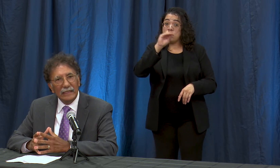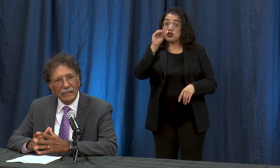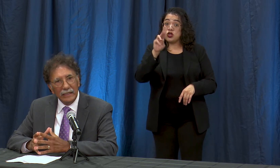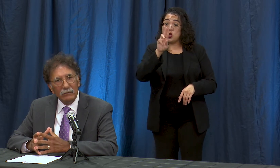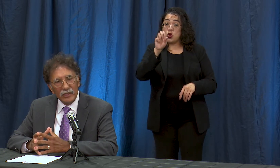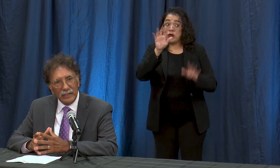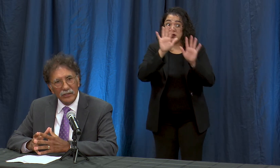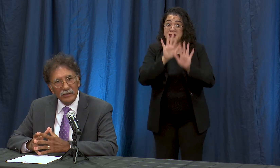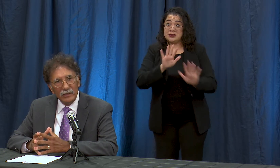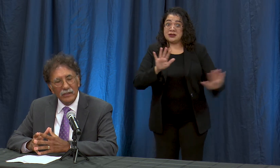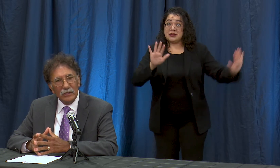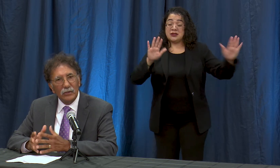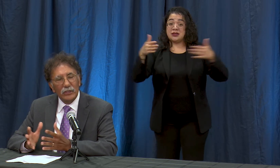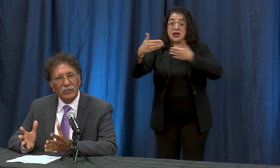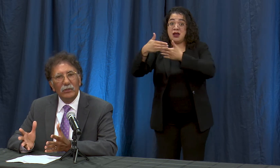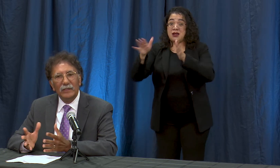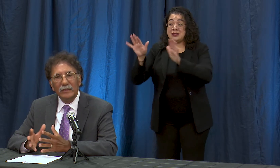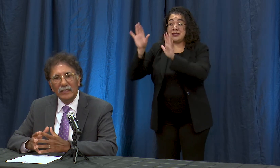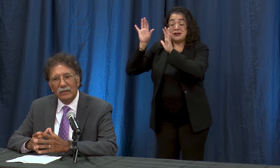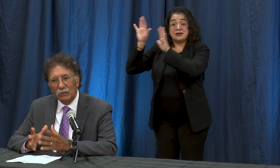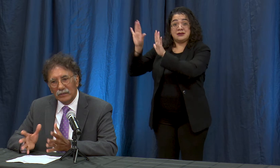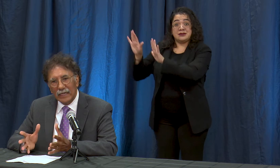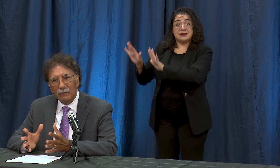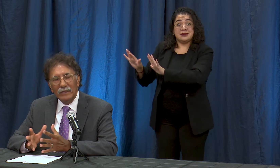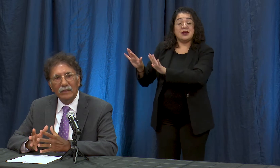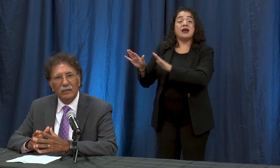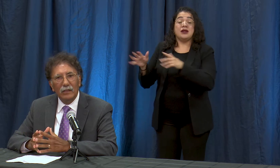containerization so in the scope of things what's happening here in Long